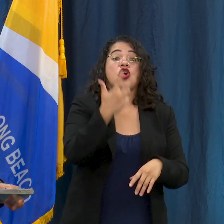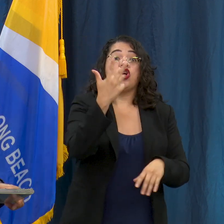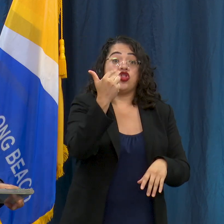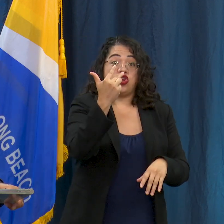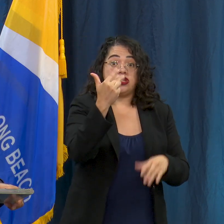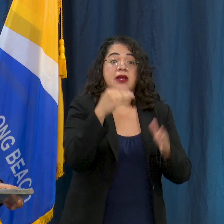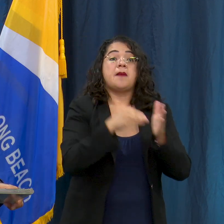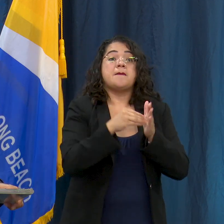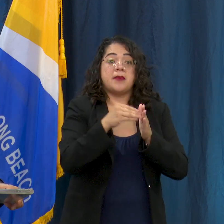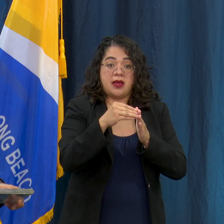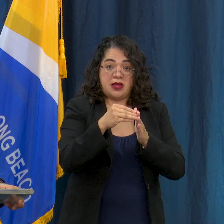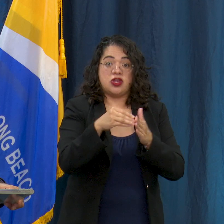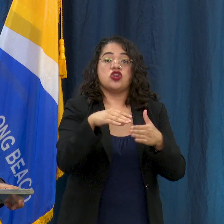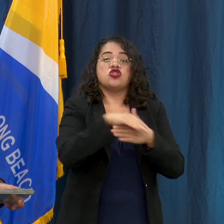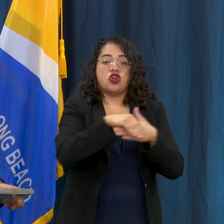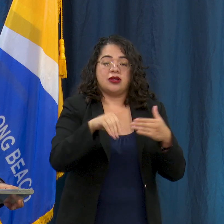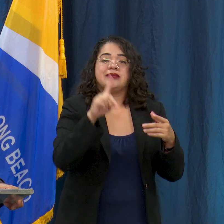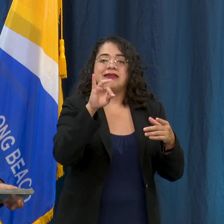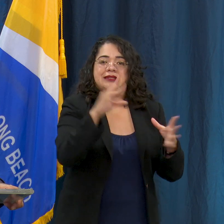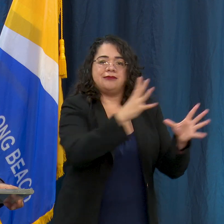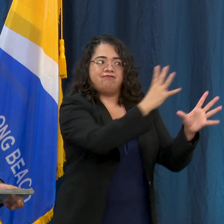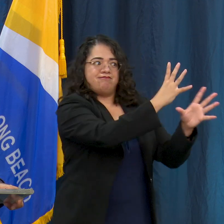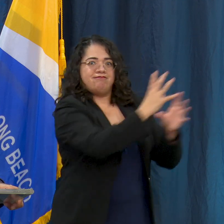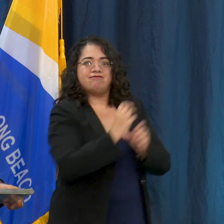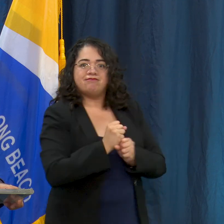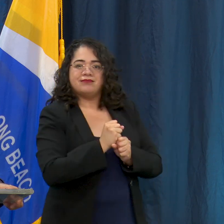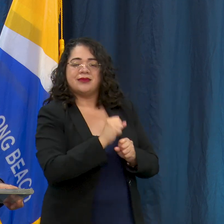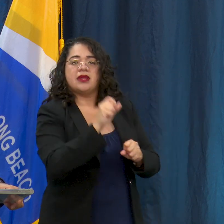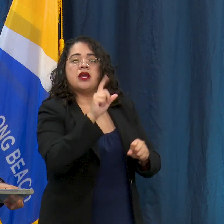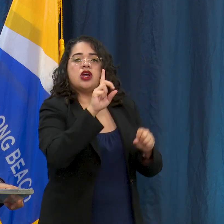the Department of Public Health, LA County. That 13 million